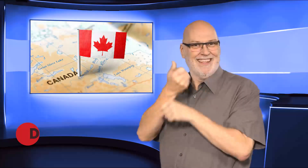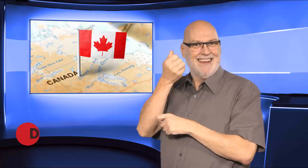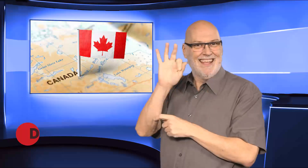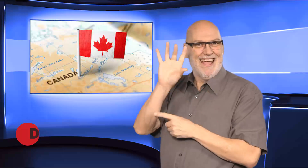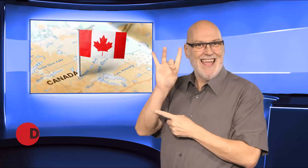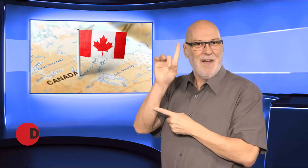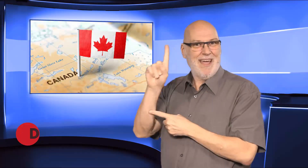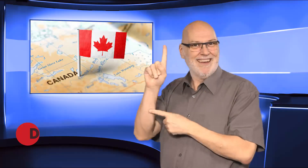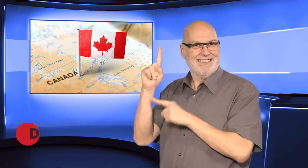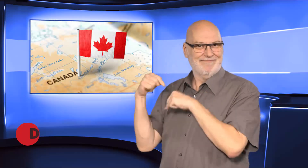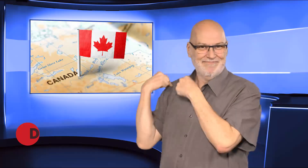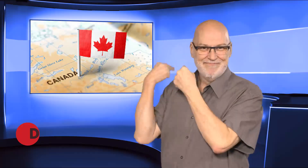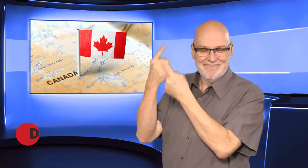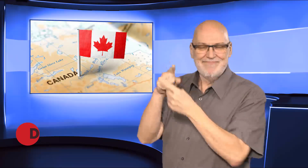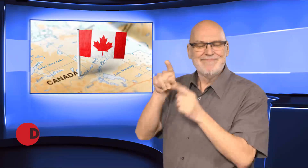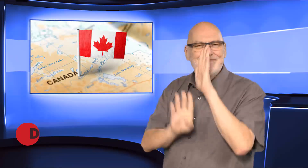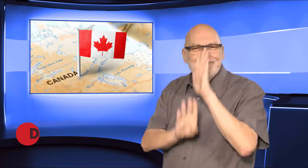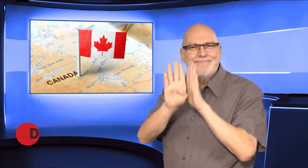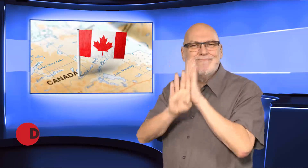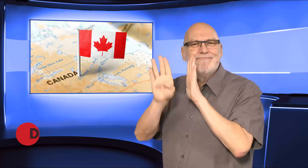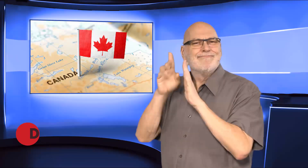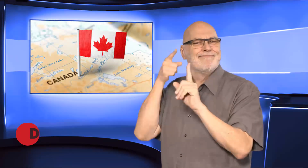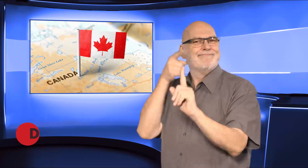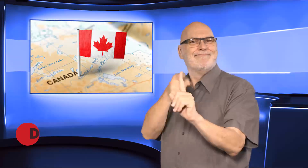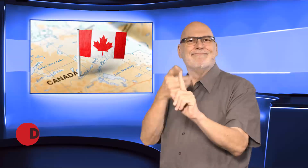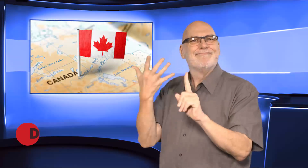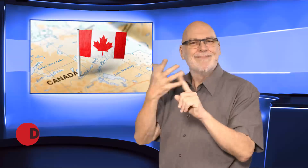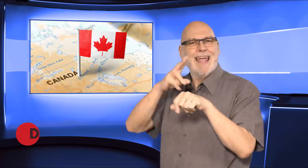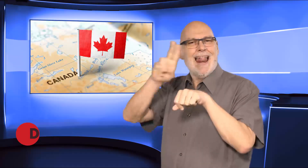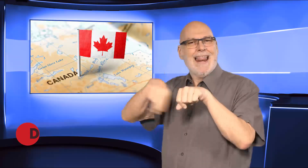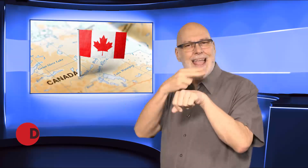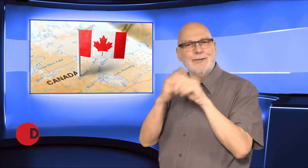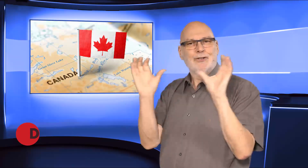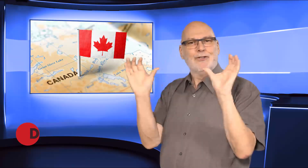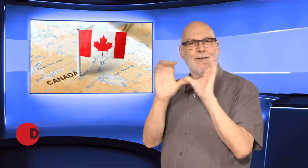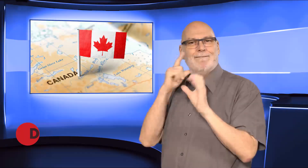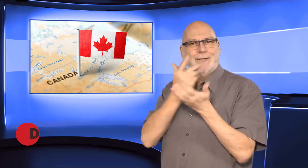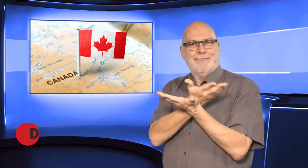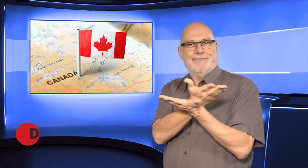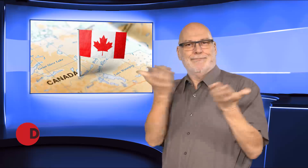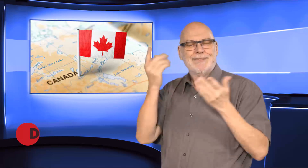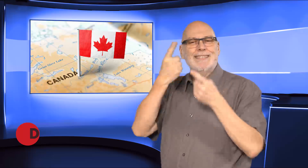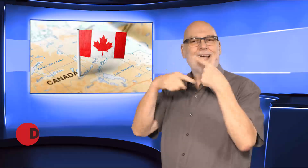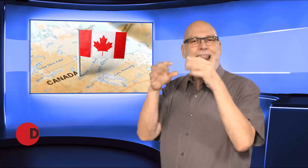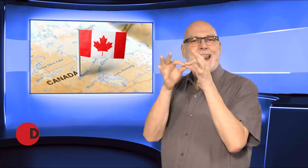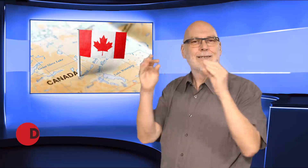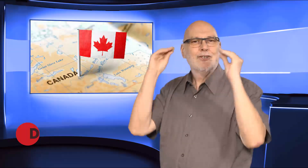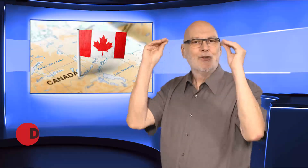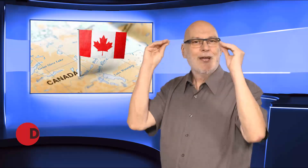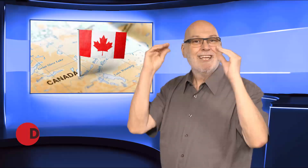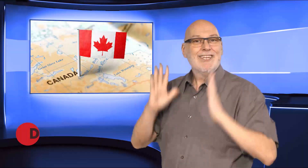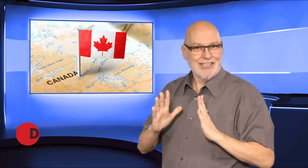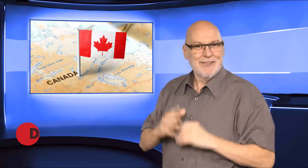in 1981 to develop national certification for Sign Language instructors.